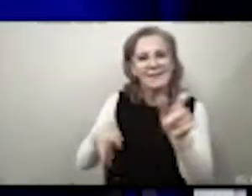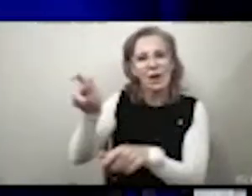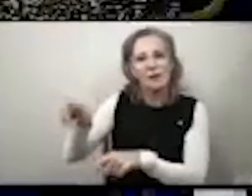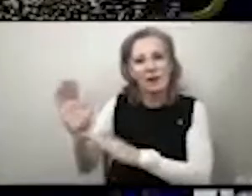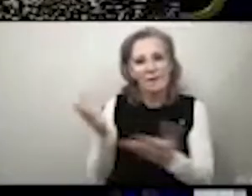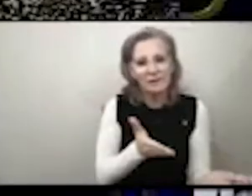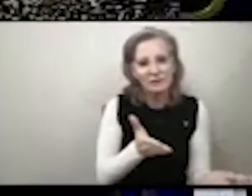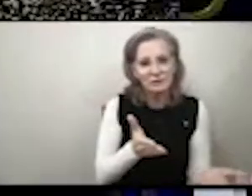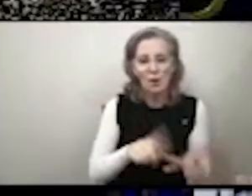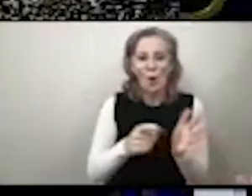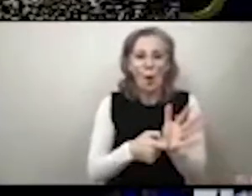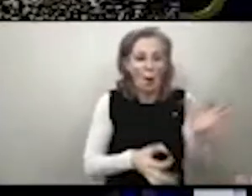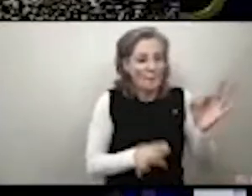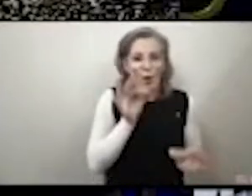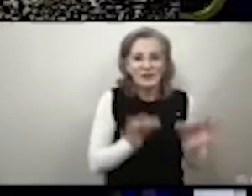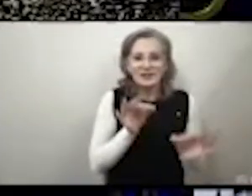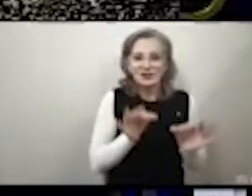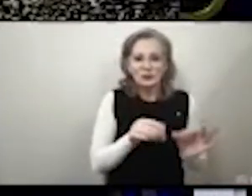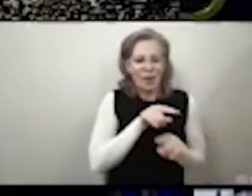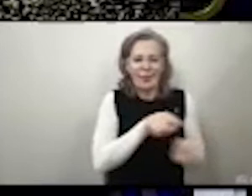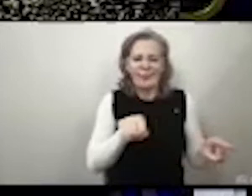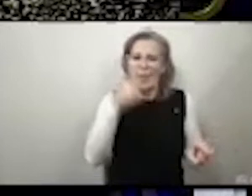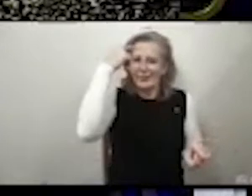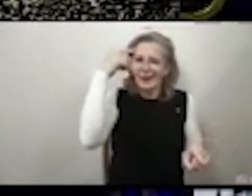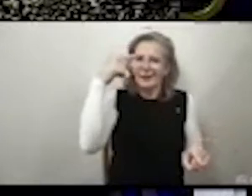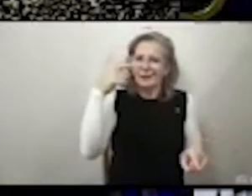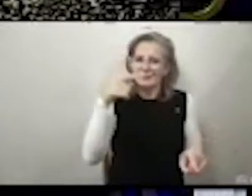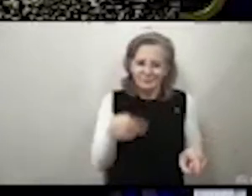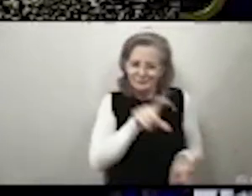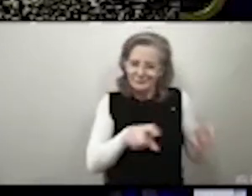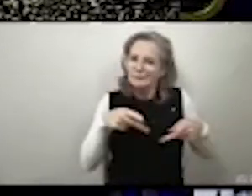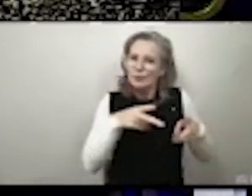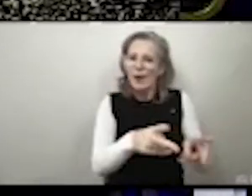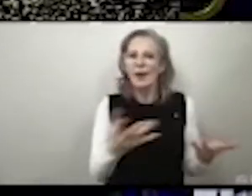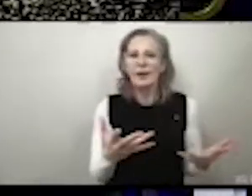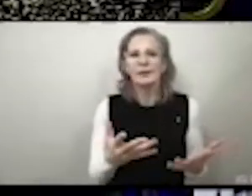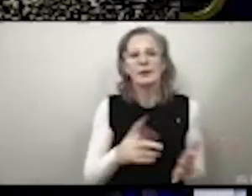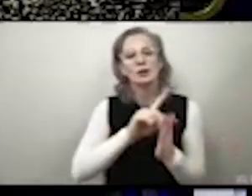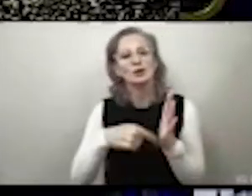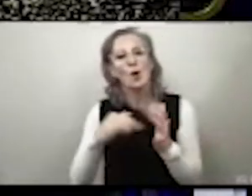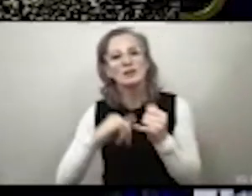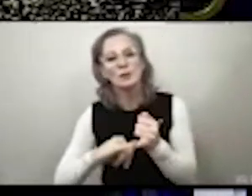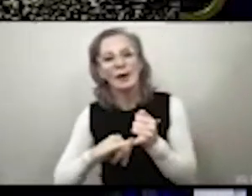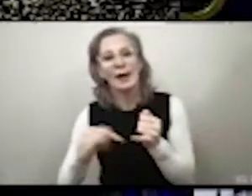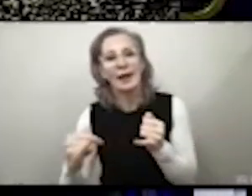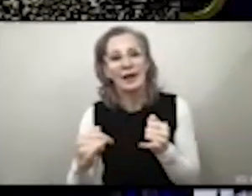We've had words from John Swinney saying that the Scottish Government's going to look at the outcome of the Commission